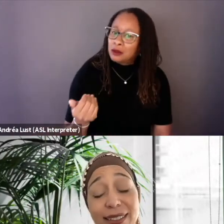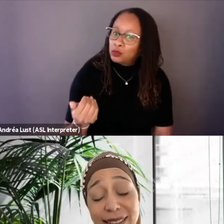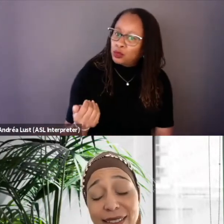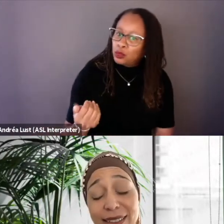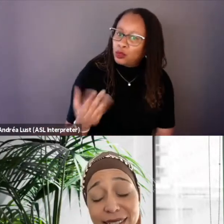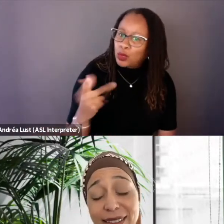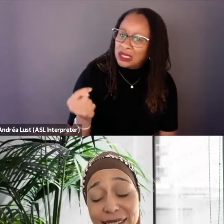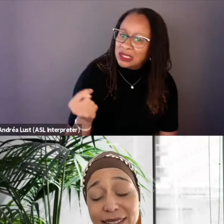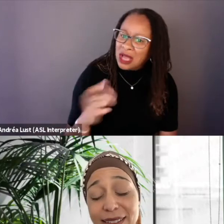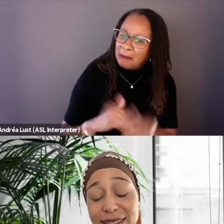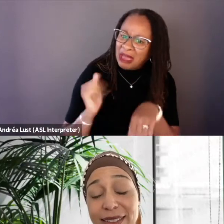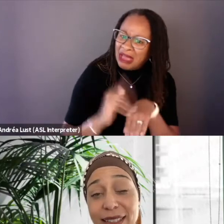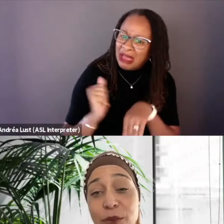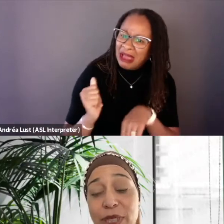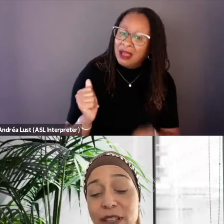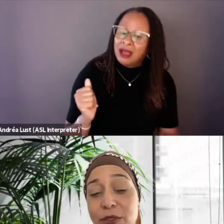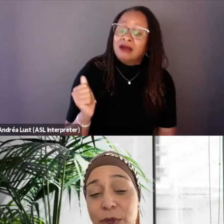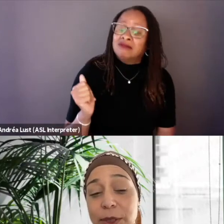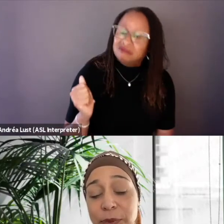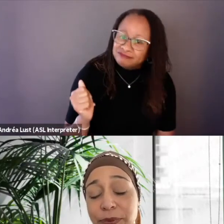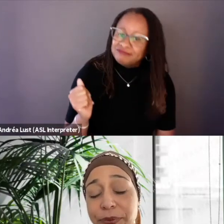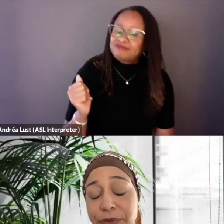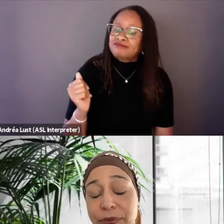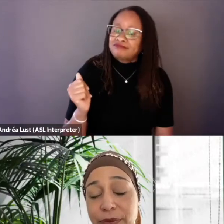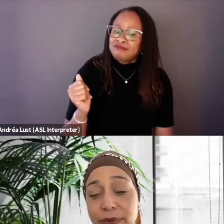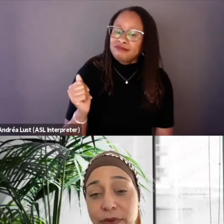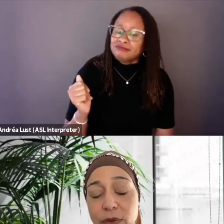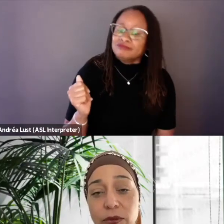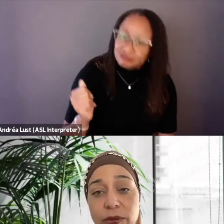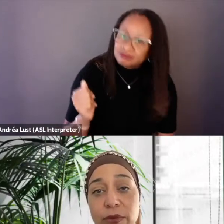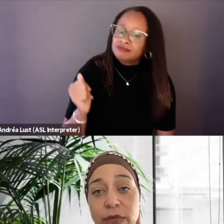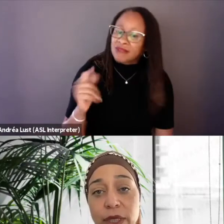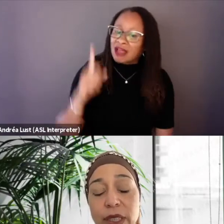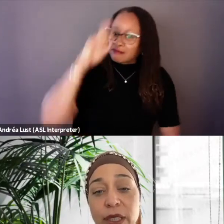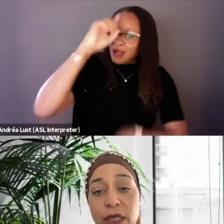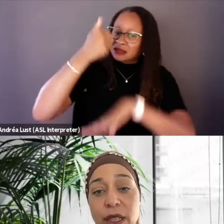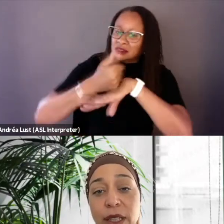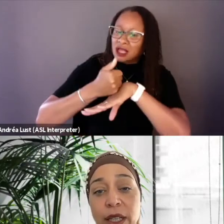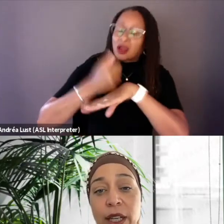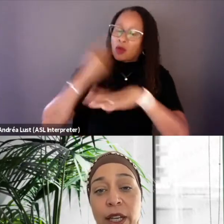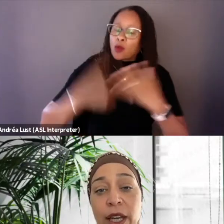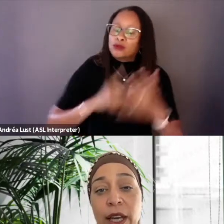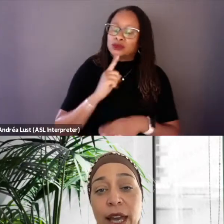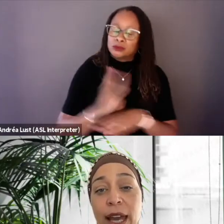Exactly, exactly. Like that gets us into the mindset of what we're actually dealing with.